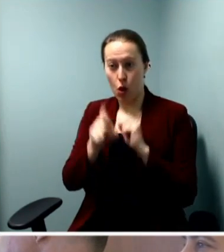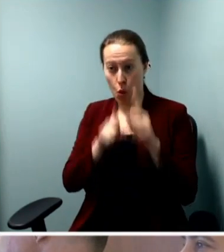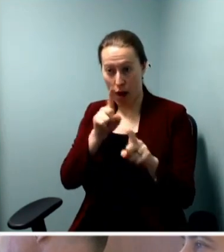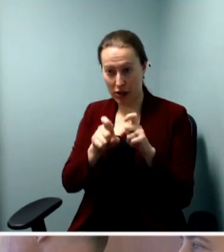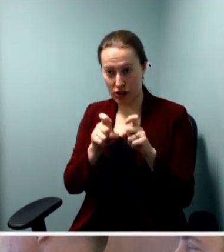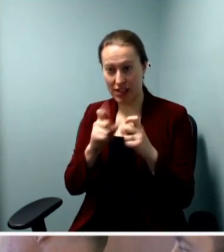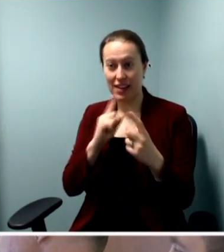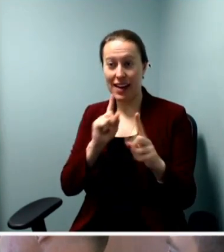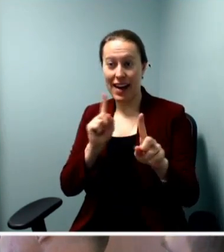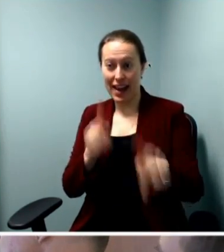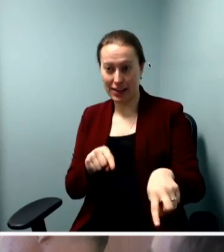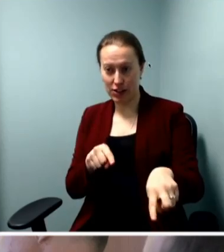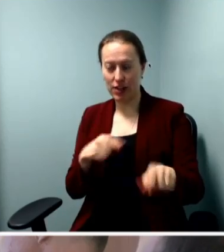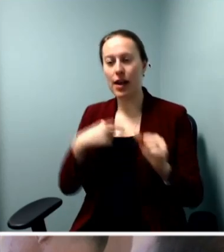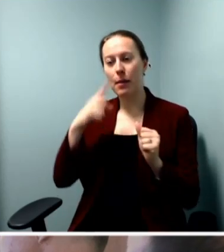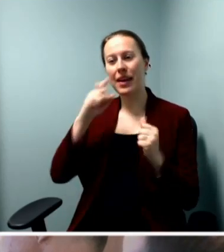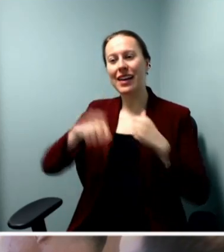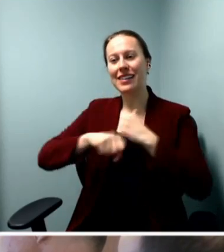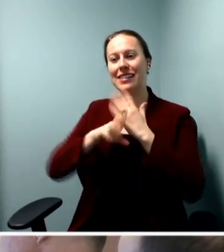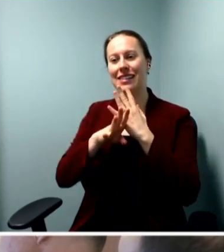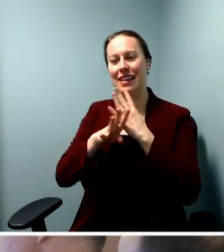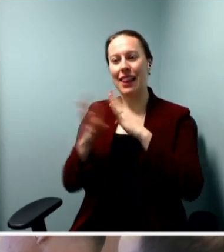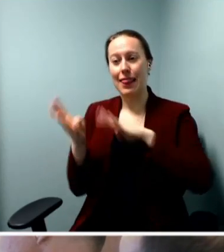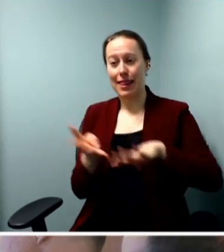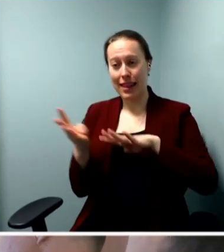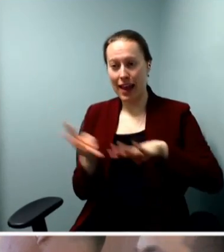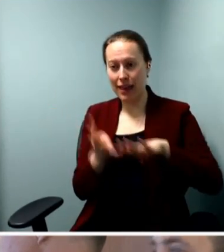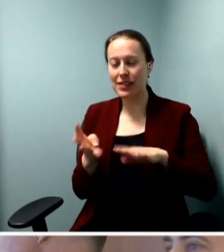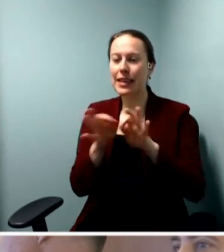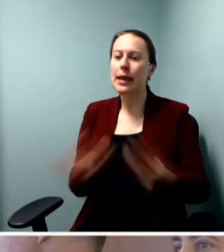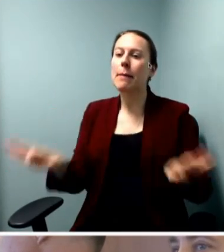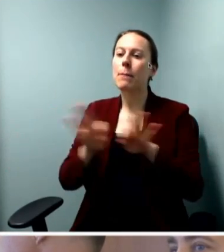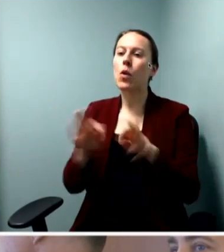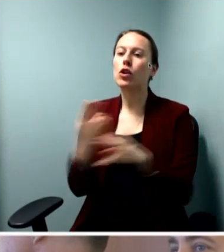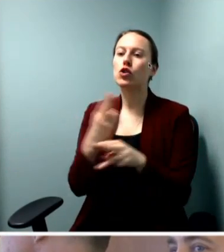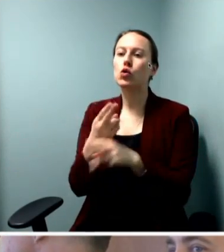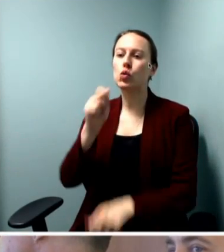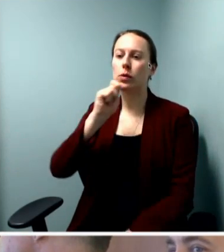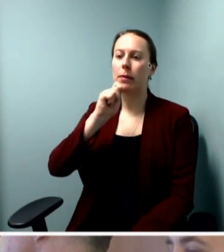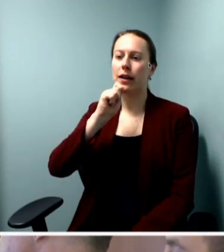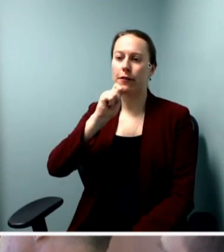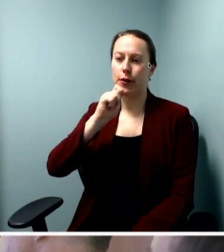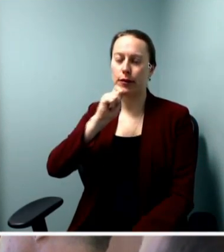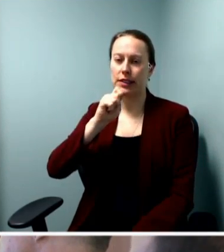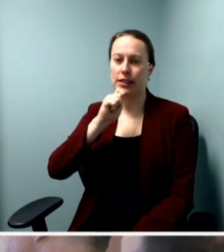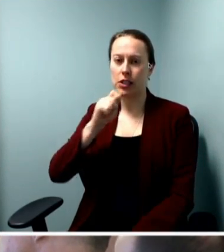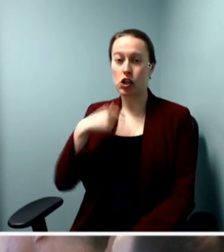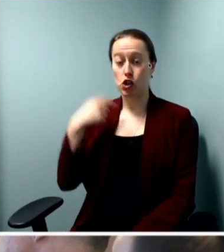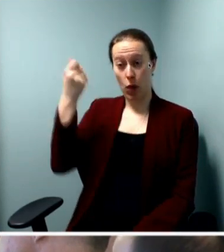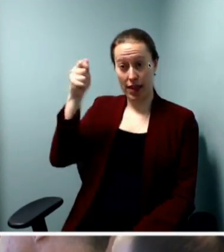it's important that the question is done with a microphone. So, I'm going to take this microphone and I will be sitting with it